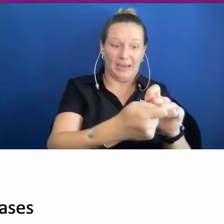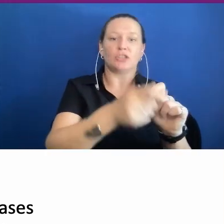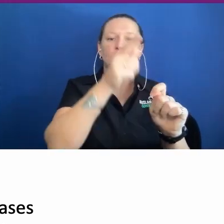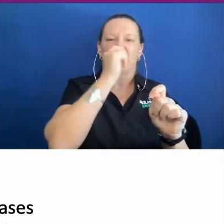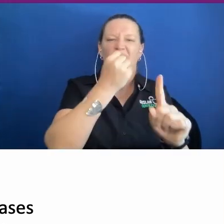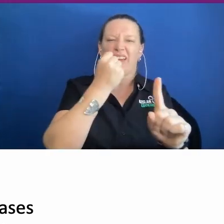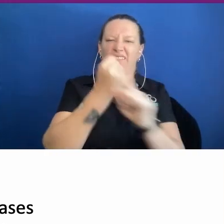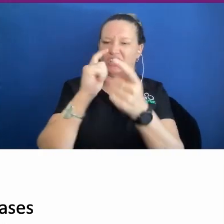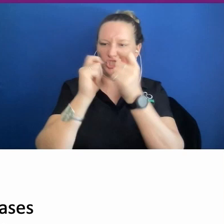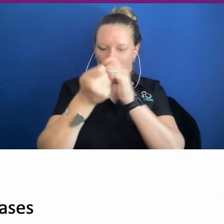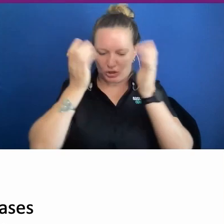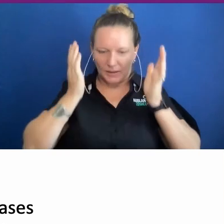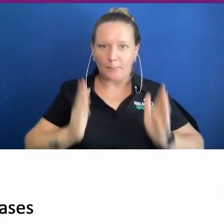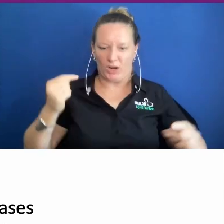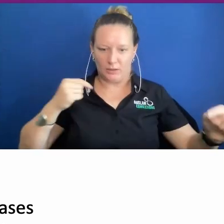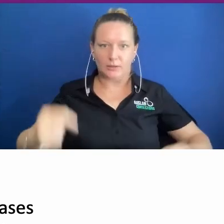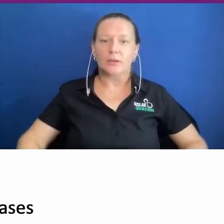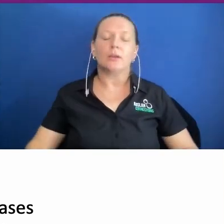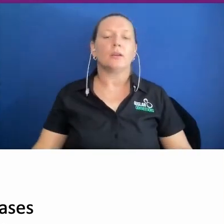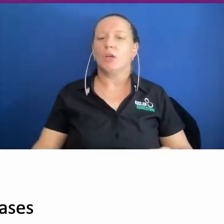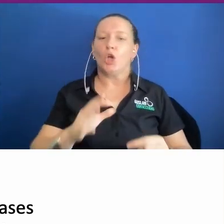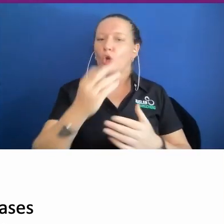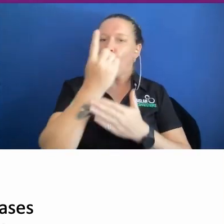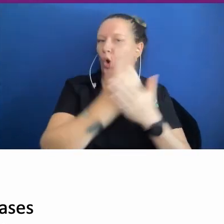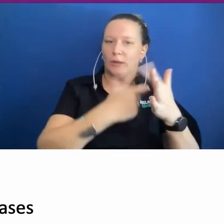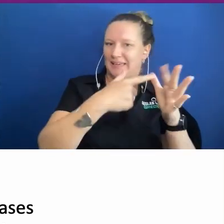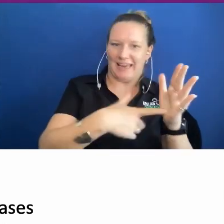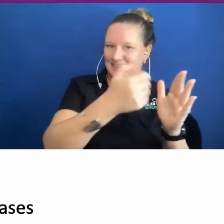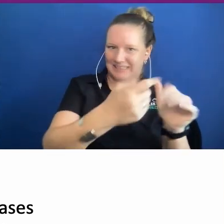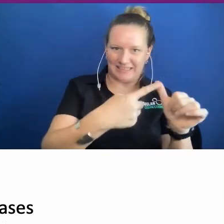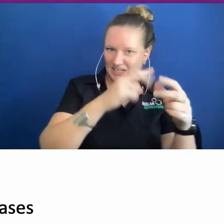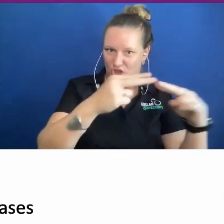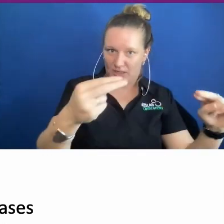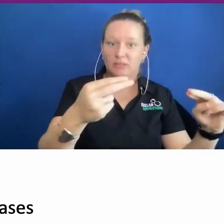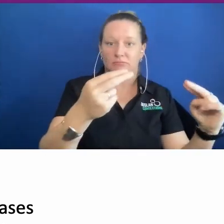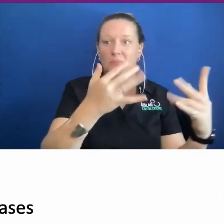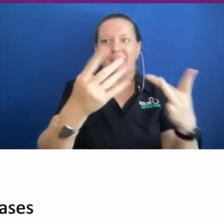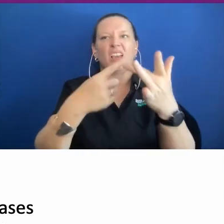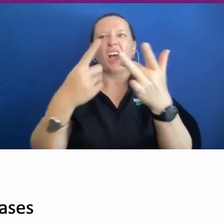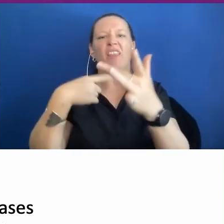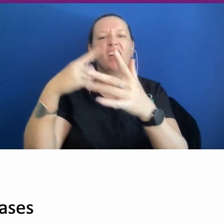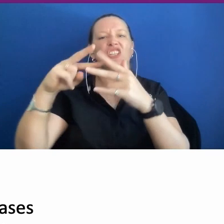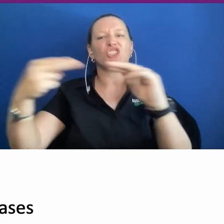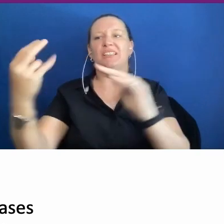unique to the KAT6A gene. Many gene syndromes can cause difficulties or issues or complexities